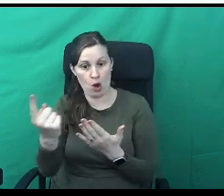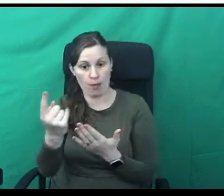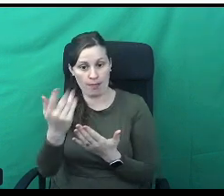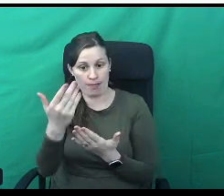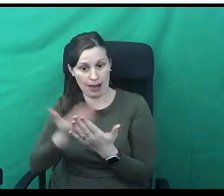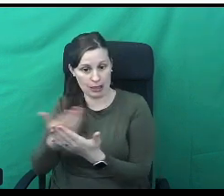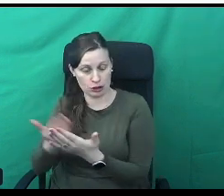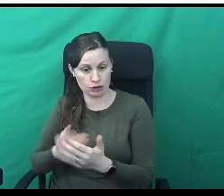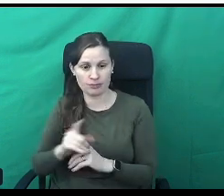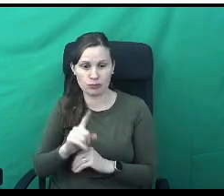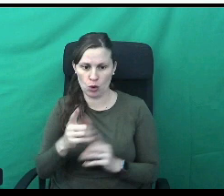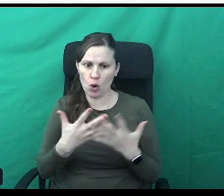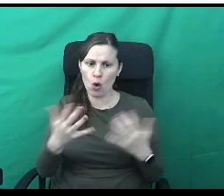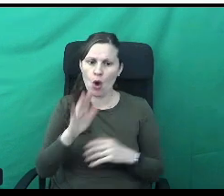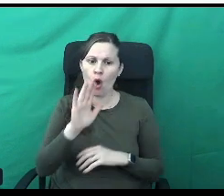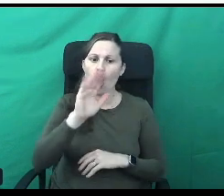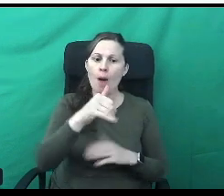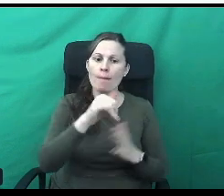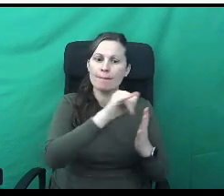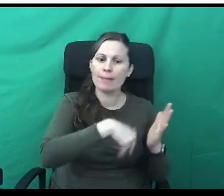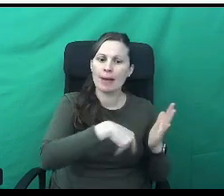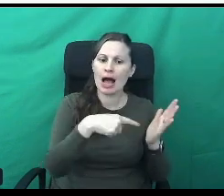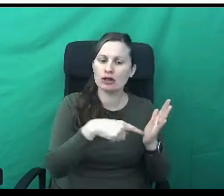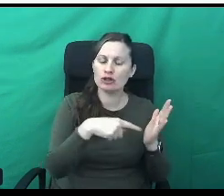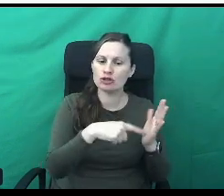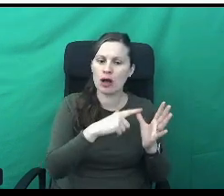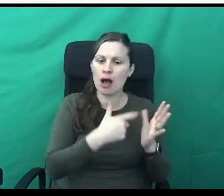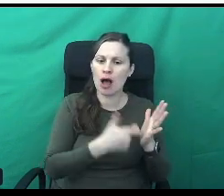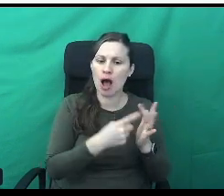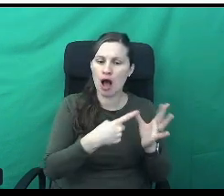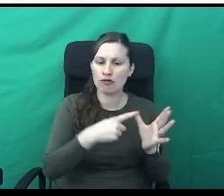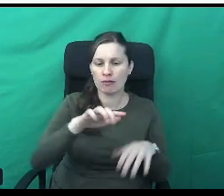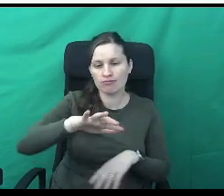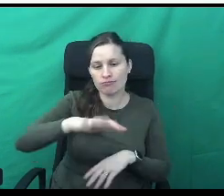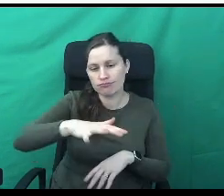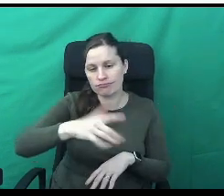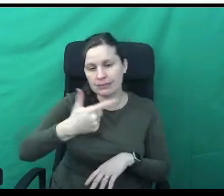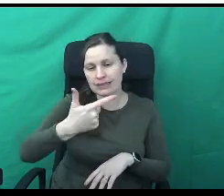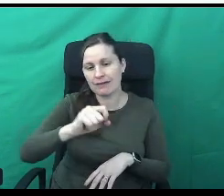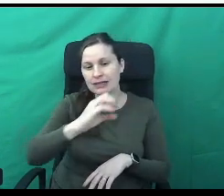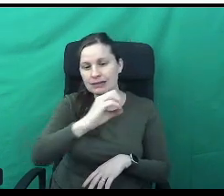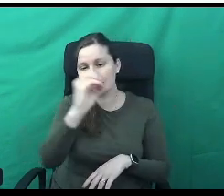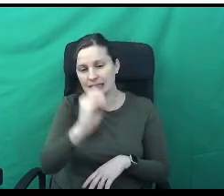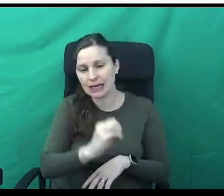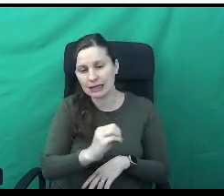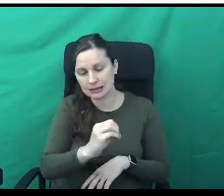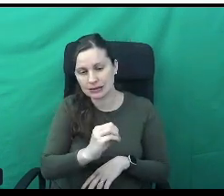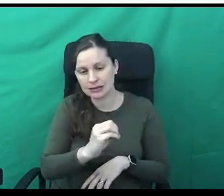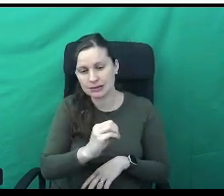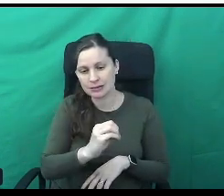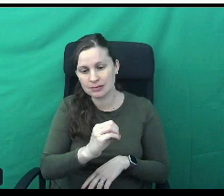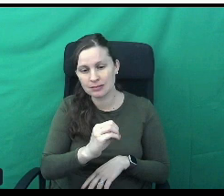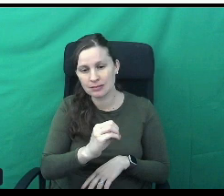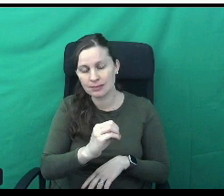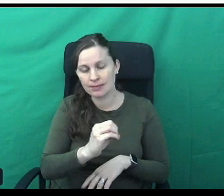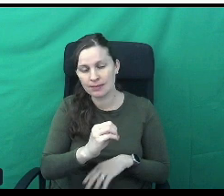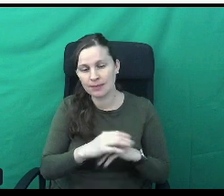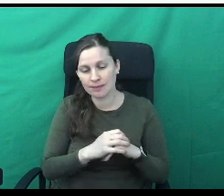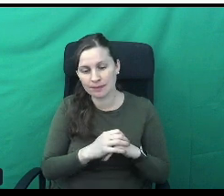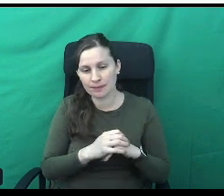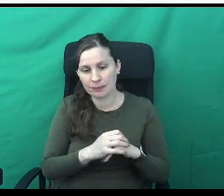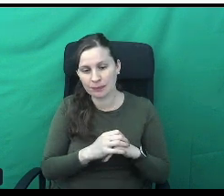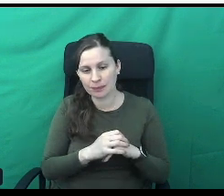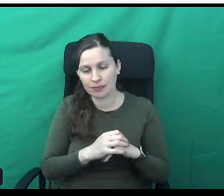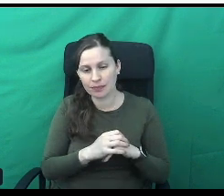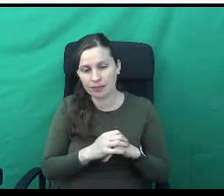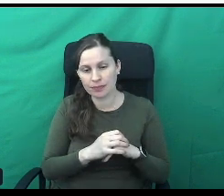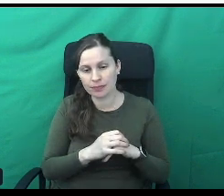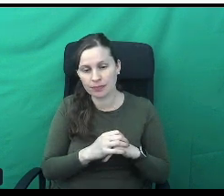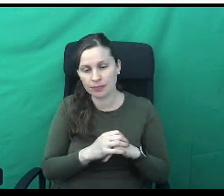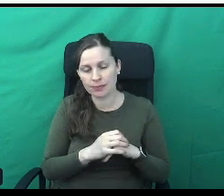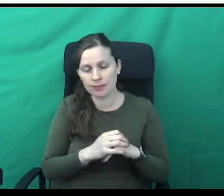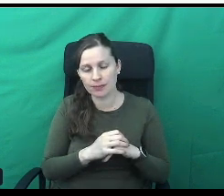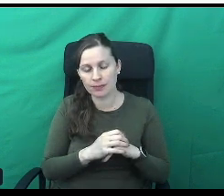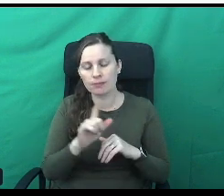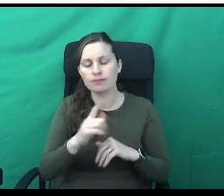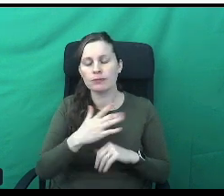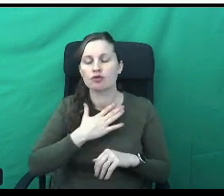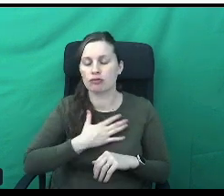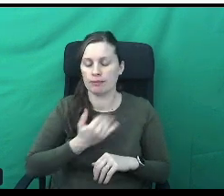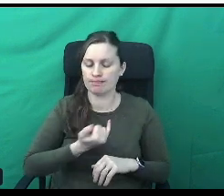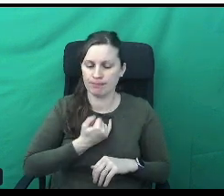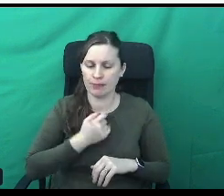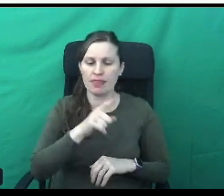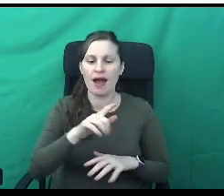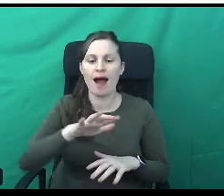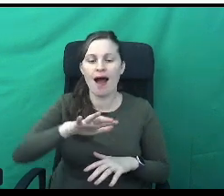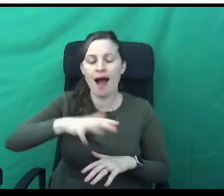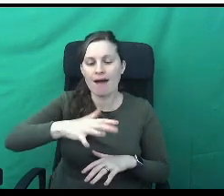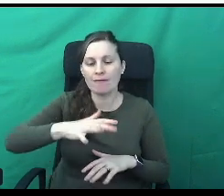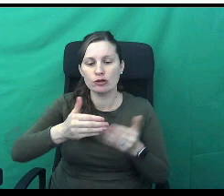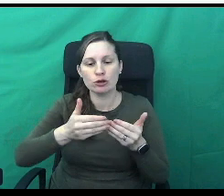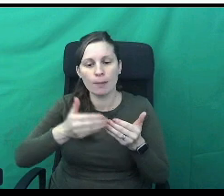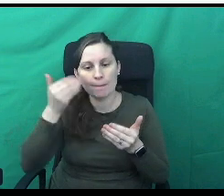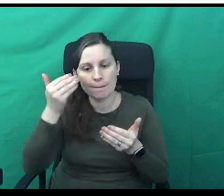And homepages with ARIA present averaged 70 percent more errors than those without ARIA.